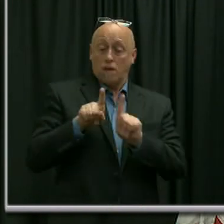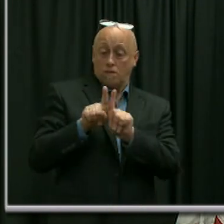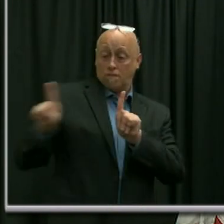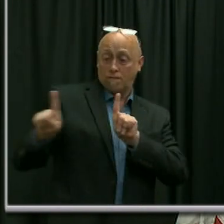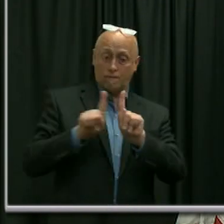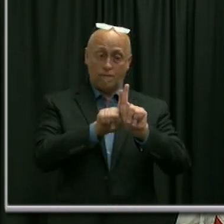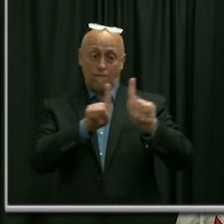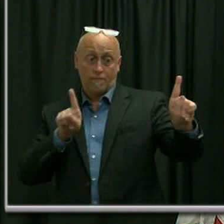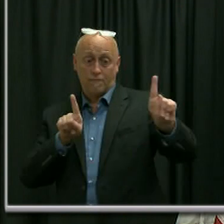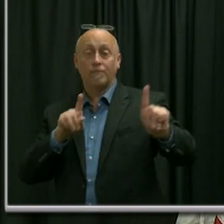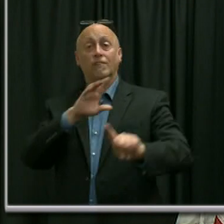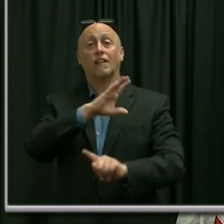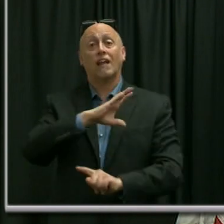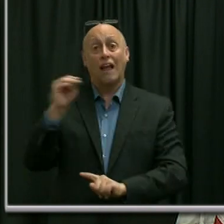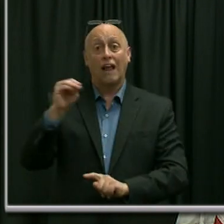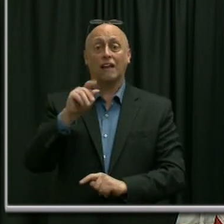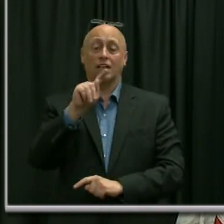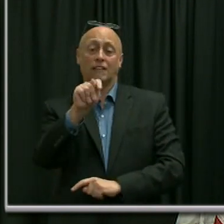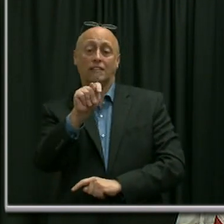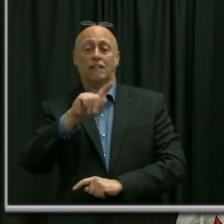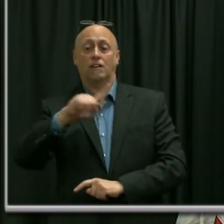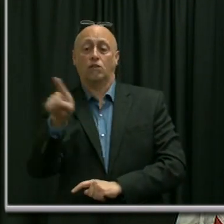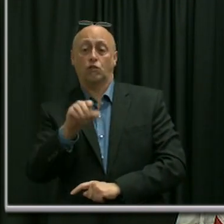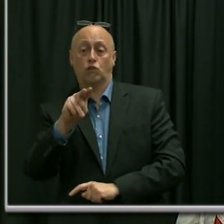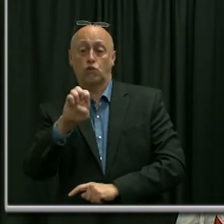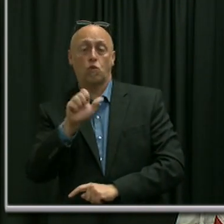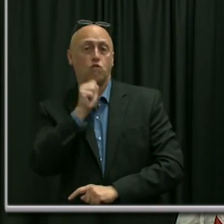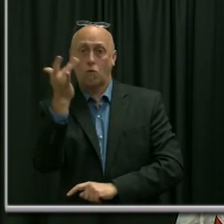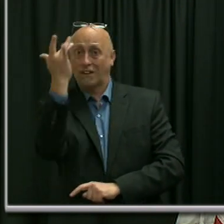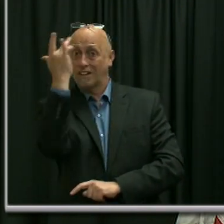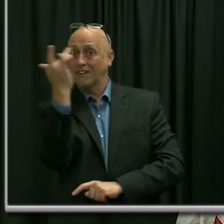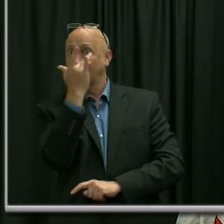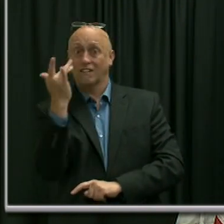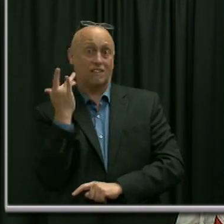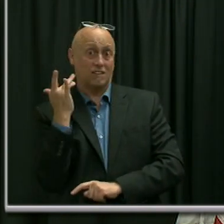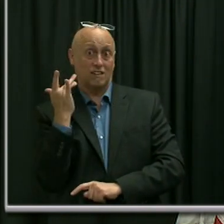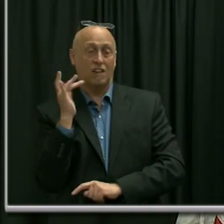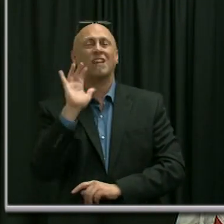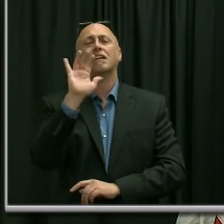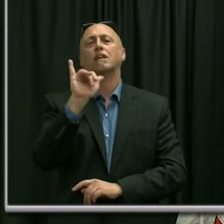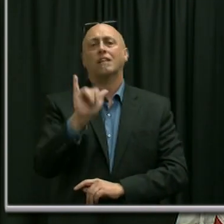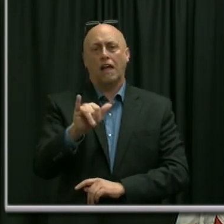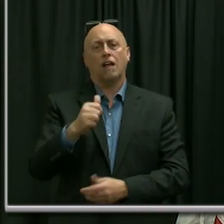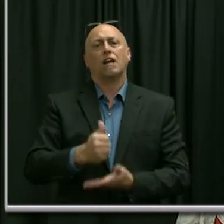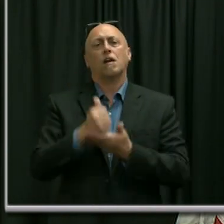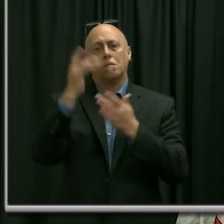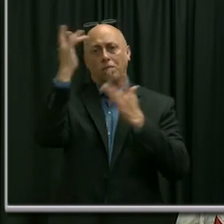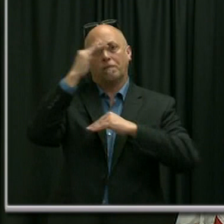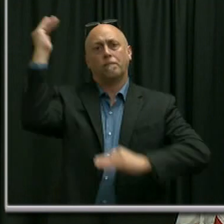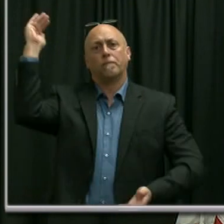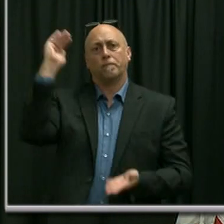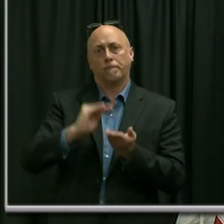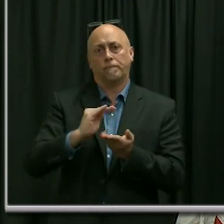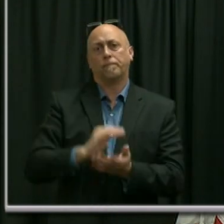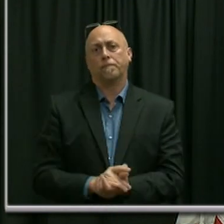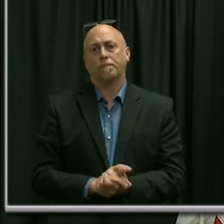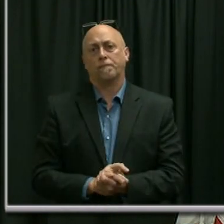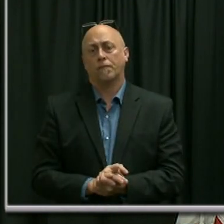PRACTICING THESE THESE TECHNIQUES OF PROTECTING OUR